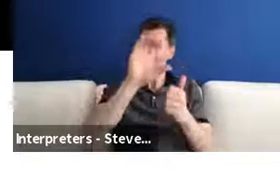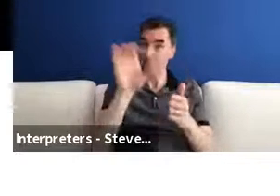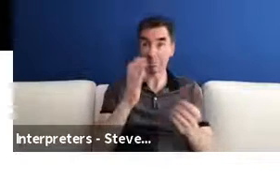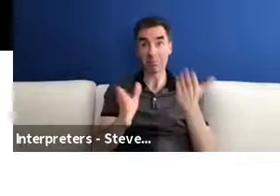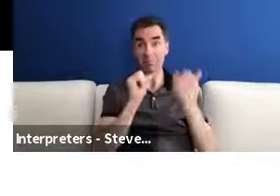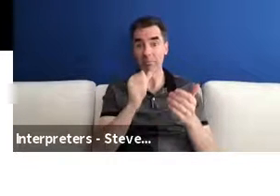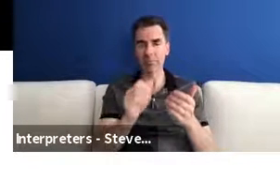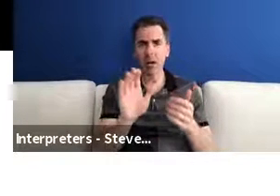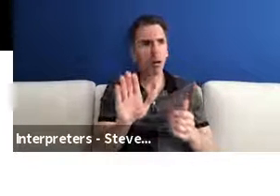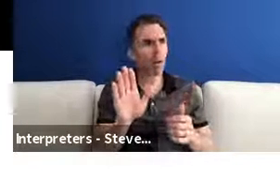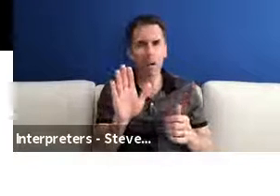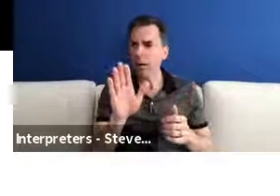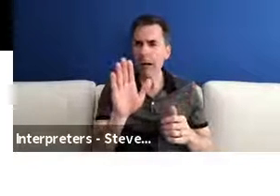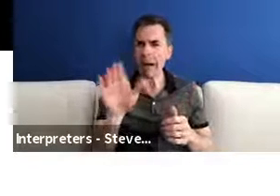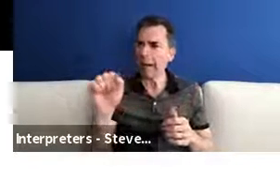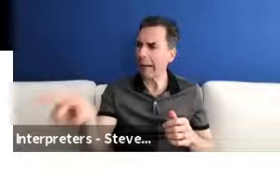Unknown: am I sharing my slides? Yes.